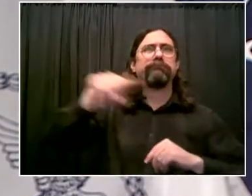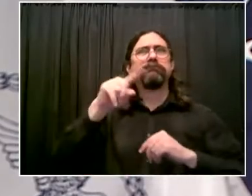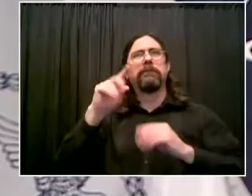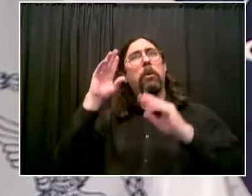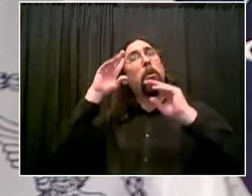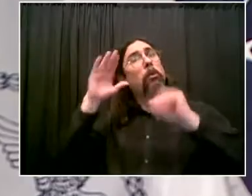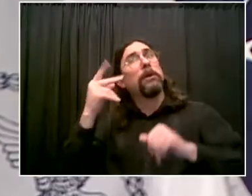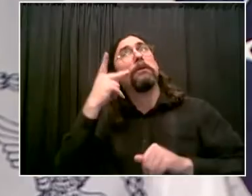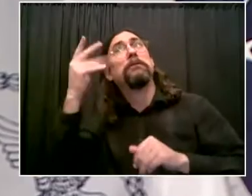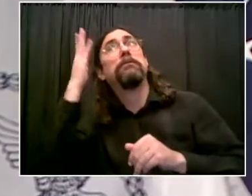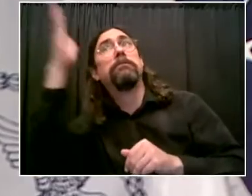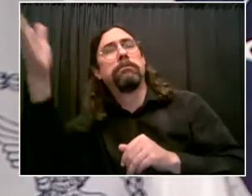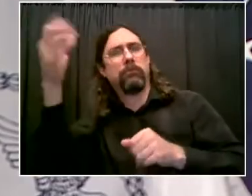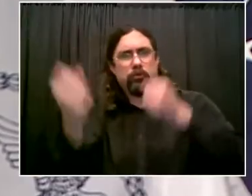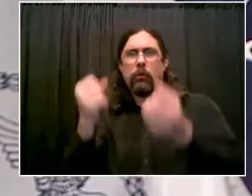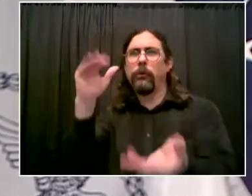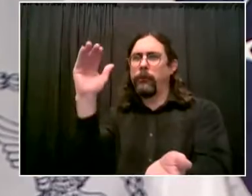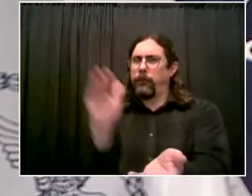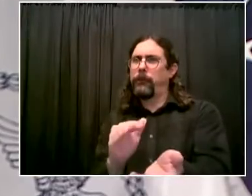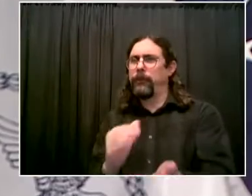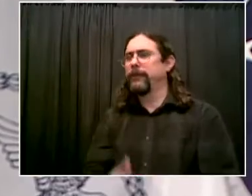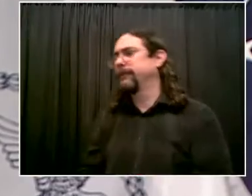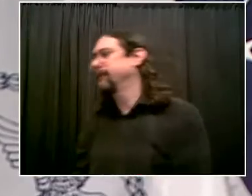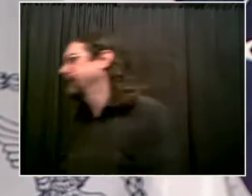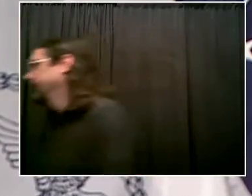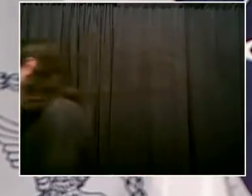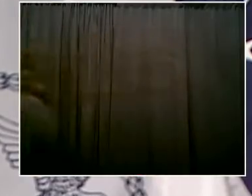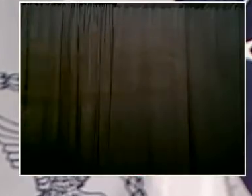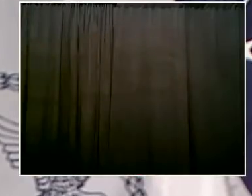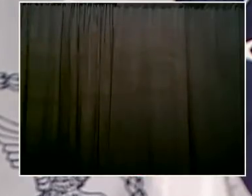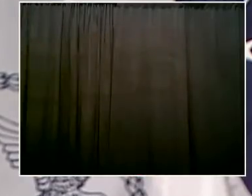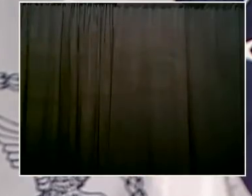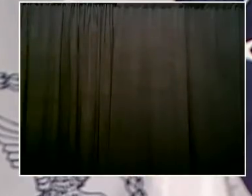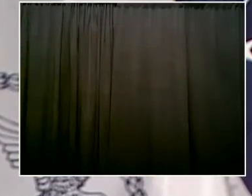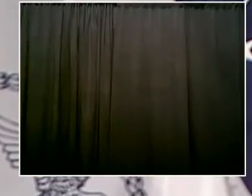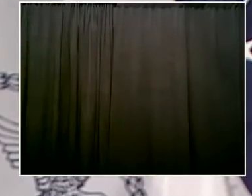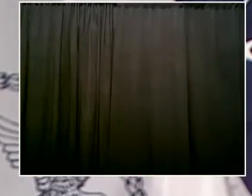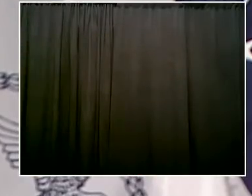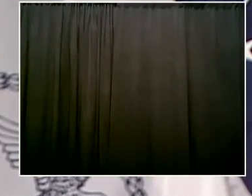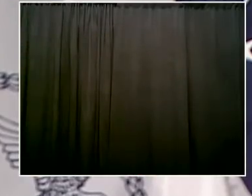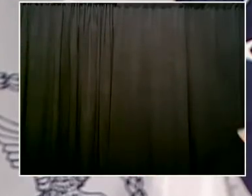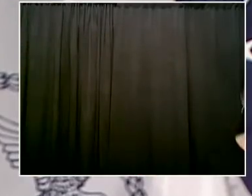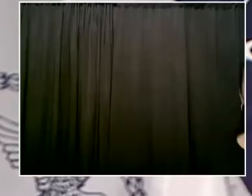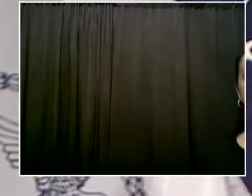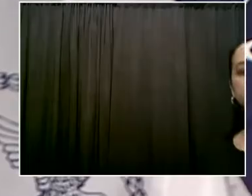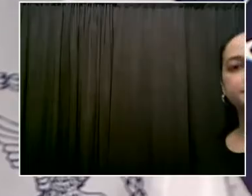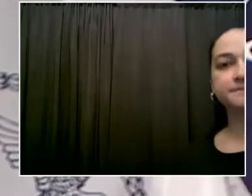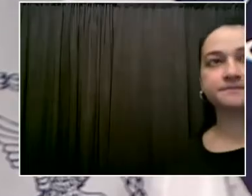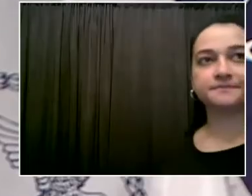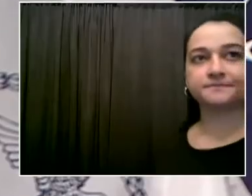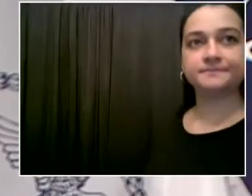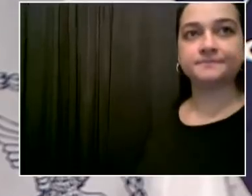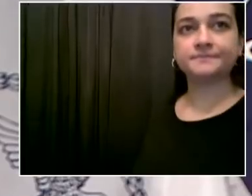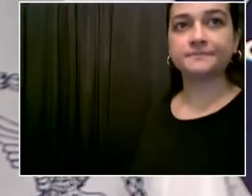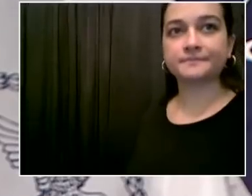FEWER AND FEWER CARS. I GET THAT THE PADNEMC ICRATEE D ARBERANT DIAMOND DYNAMICS. THE FUTHAS TO BE FEWER AND FEWECAR RS IN NEW YORK CITY. GO AHEAD. Reporter: